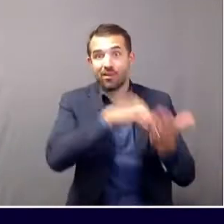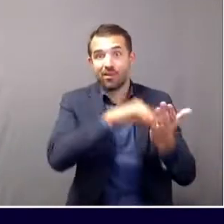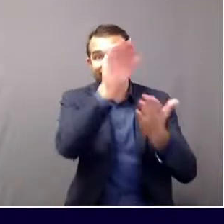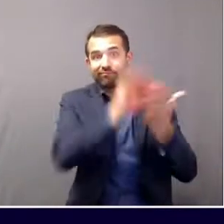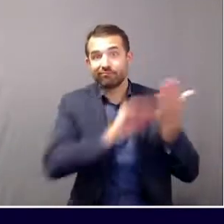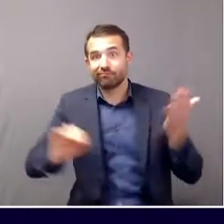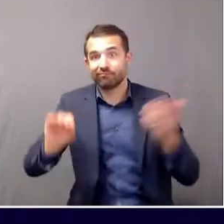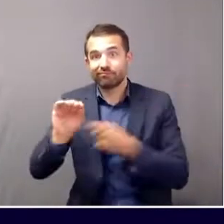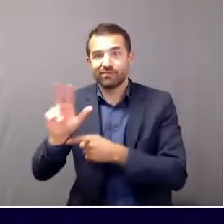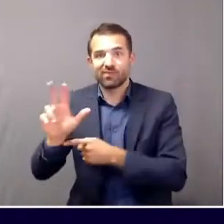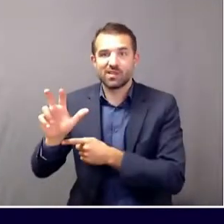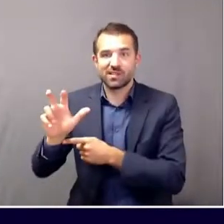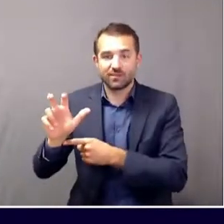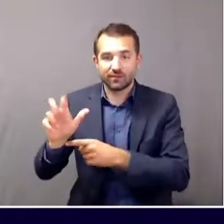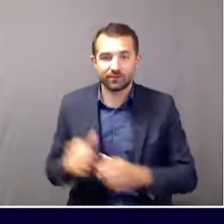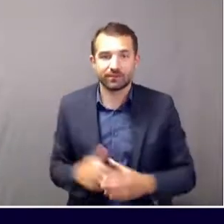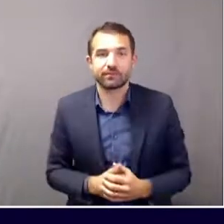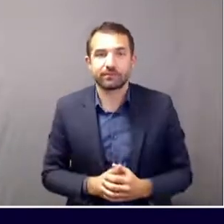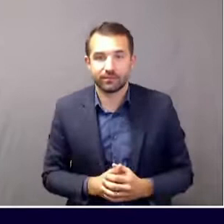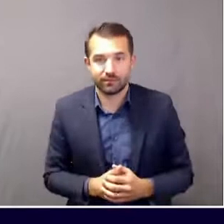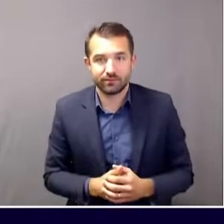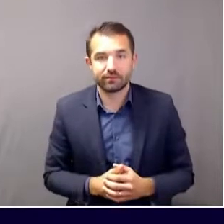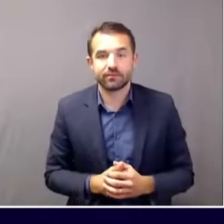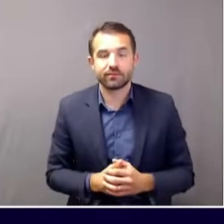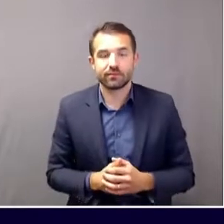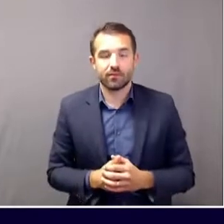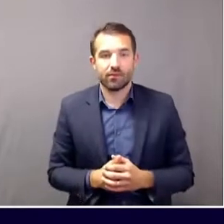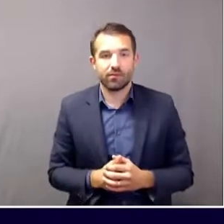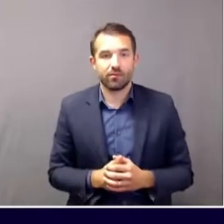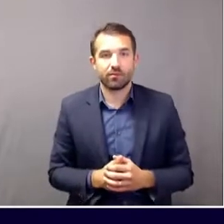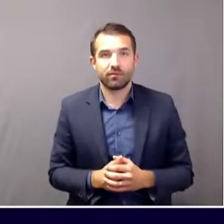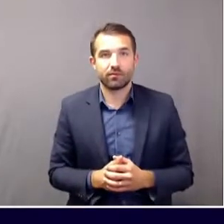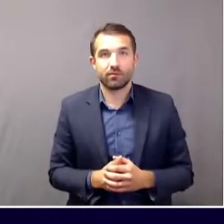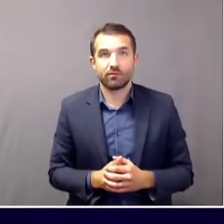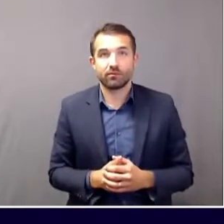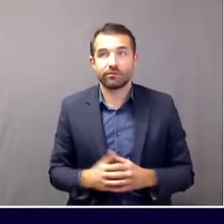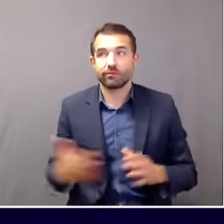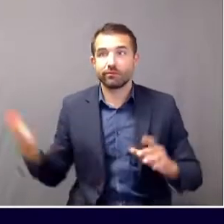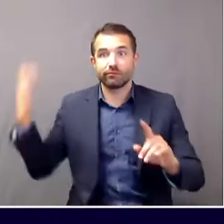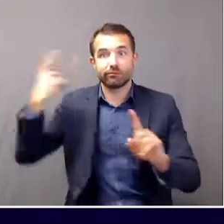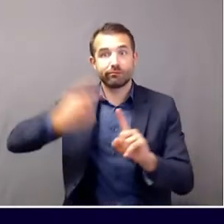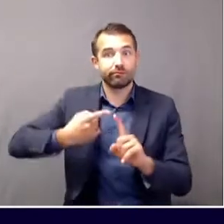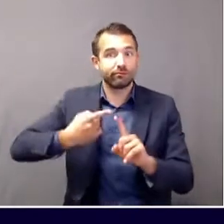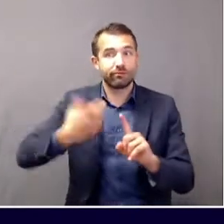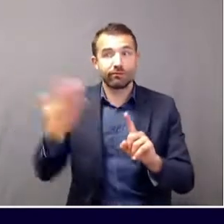thousand people